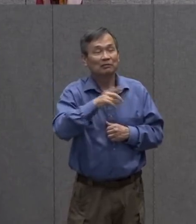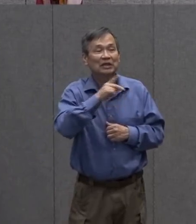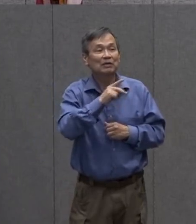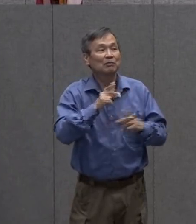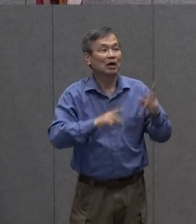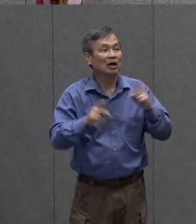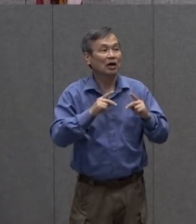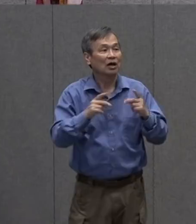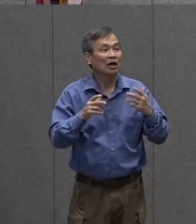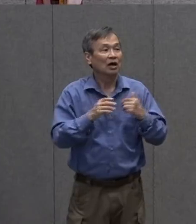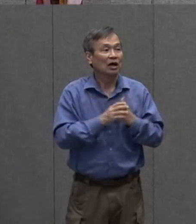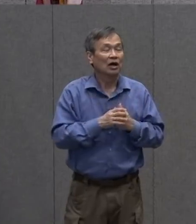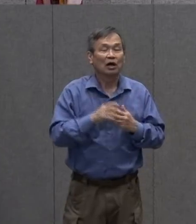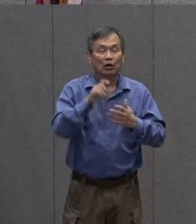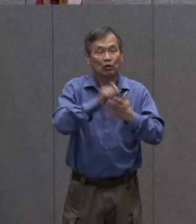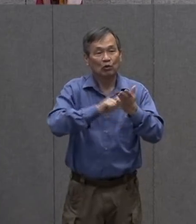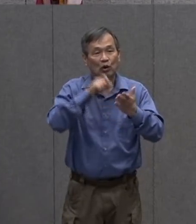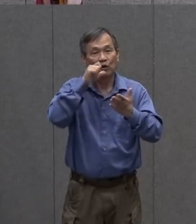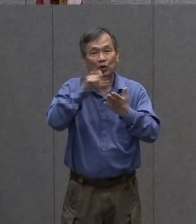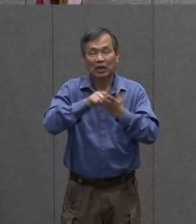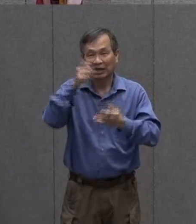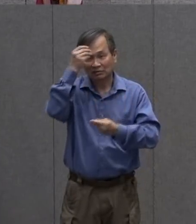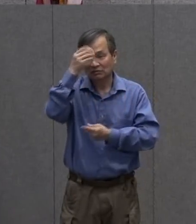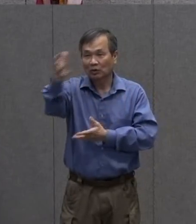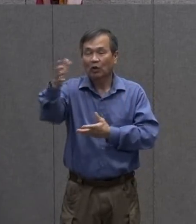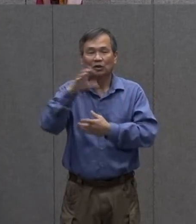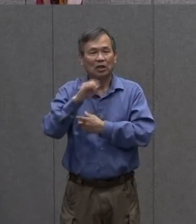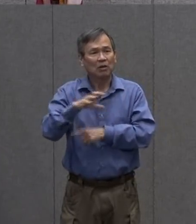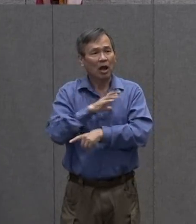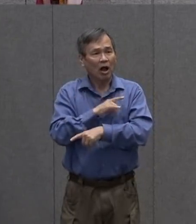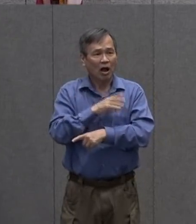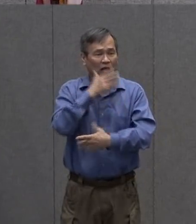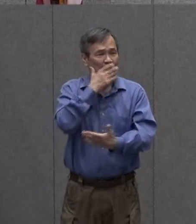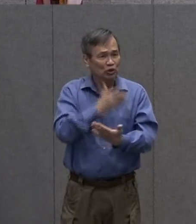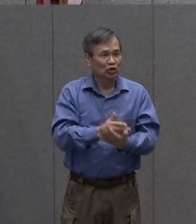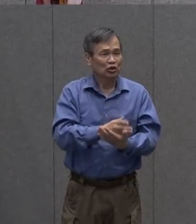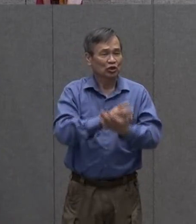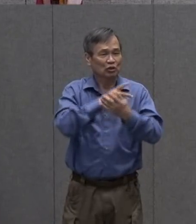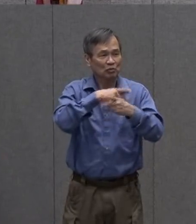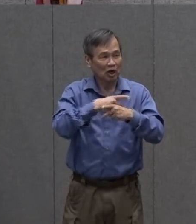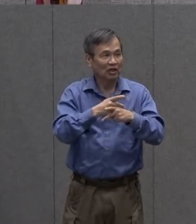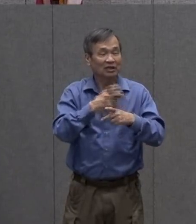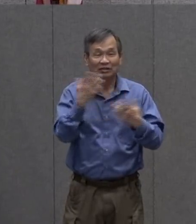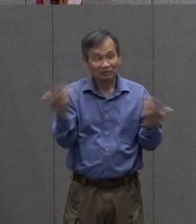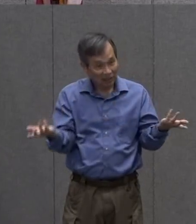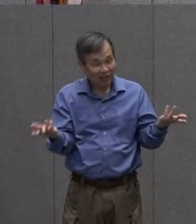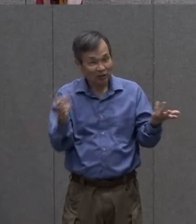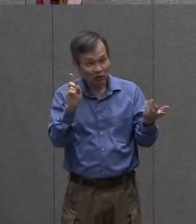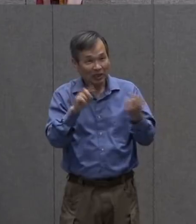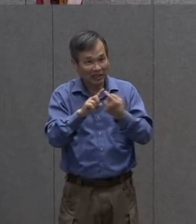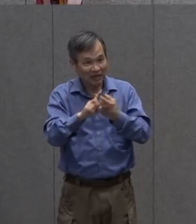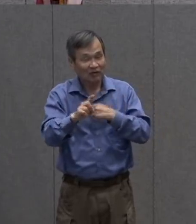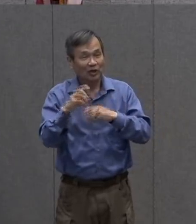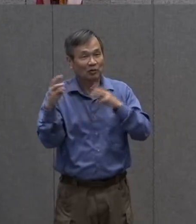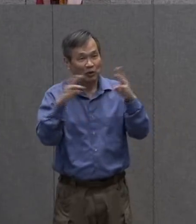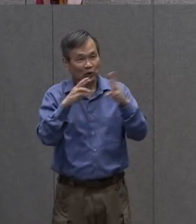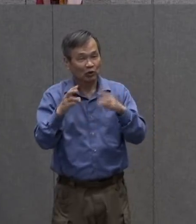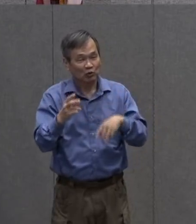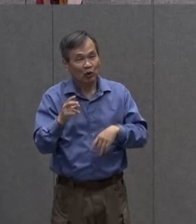Many wrote letters to the company praising the product. So that's how we get our Kleenex of today.